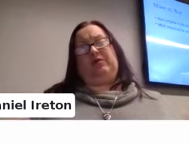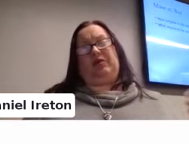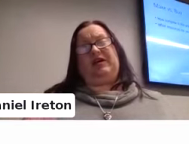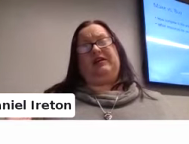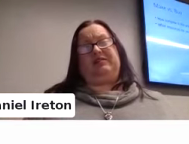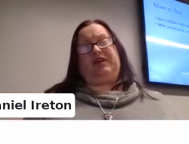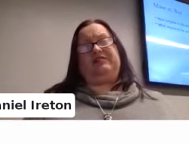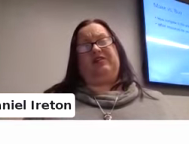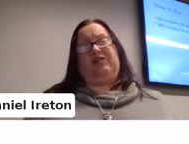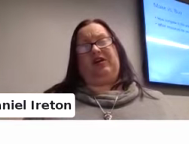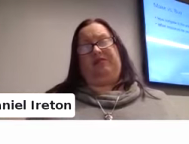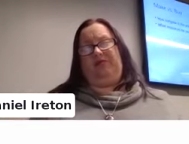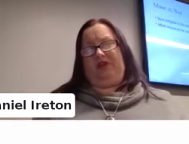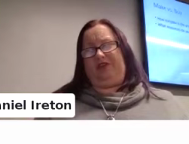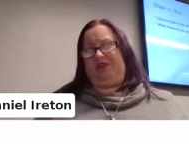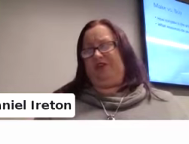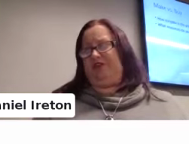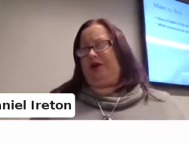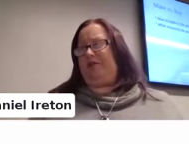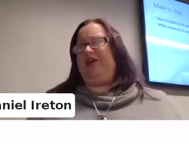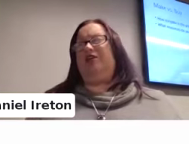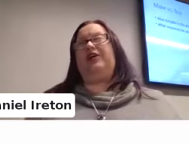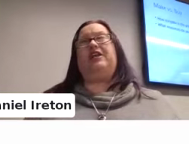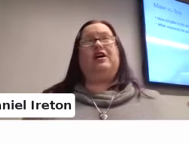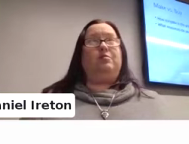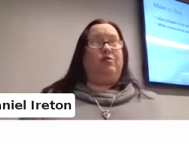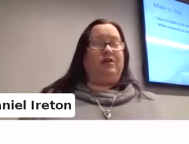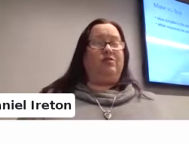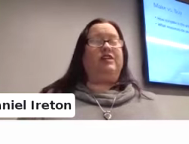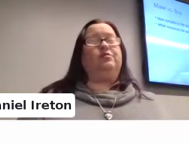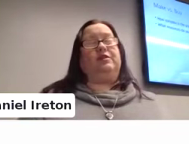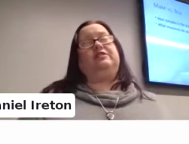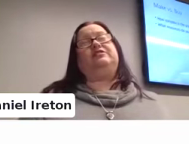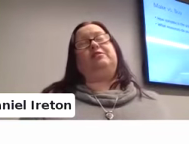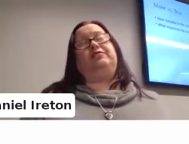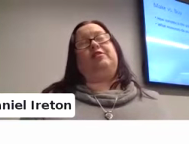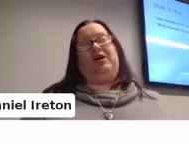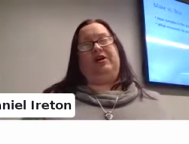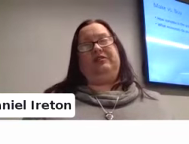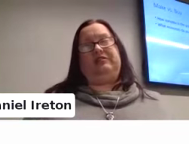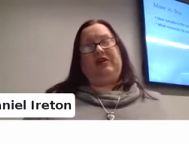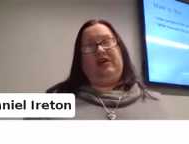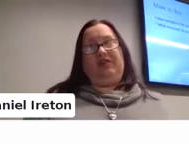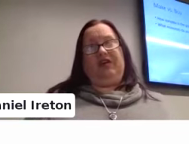Your public library may be a fantastic resource for you.